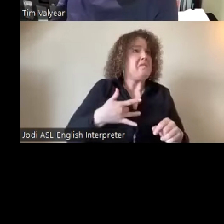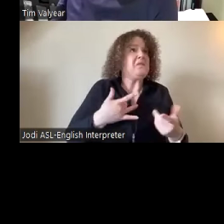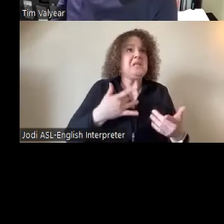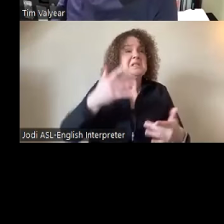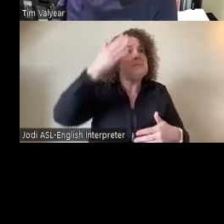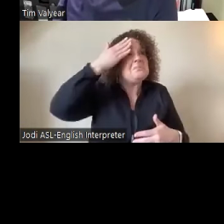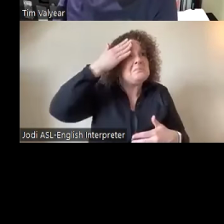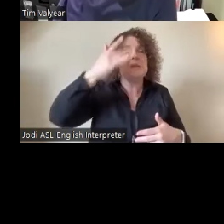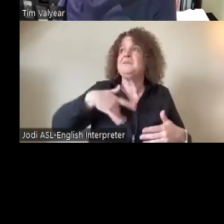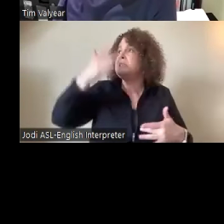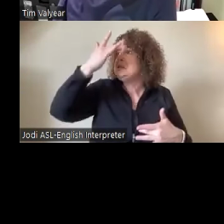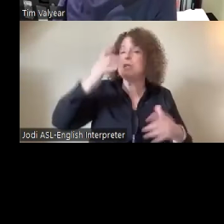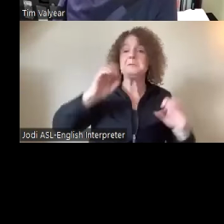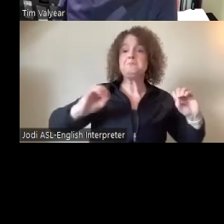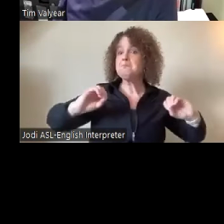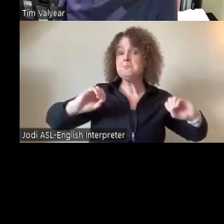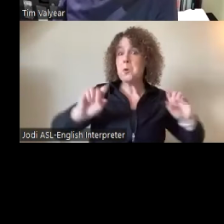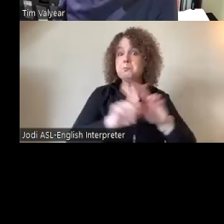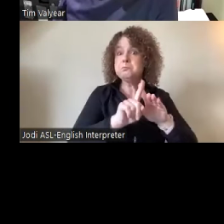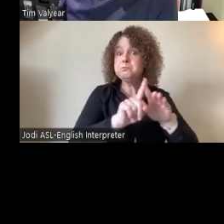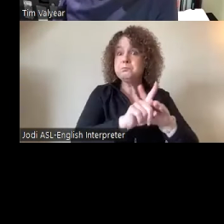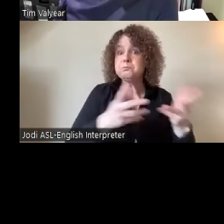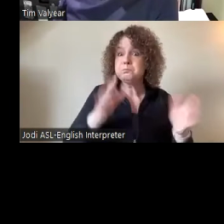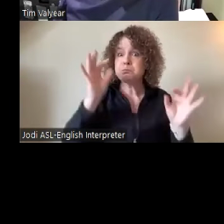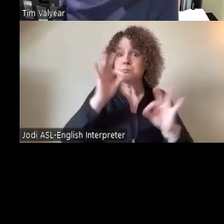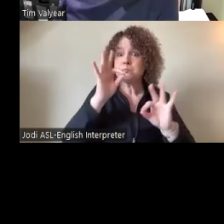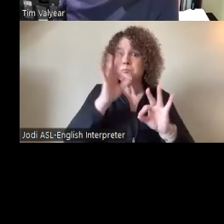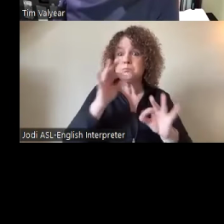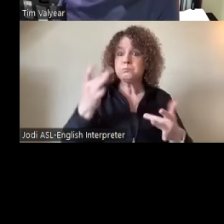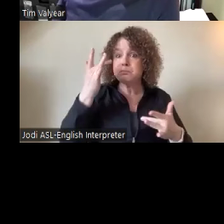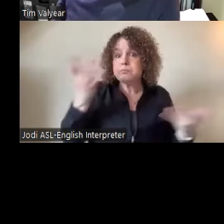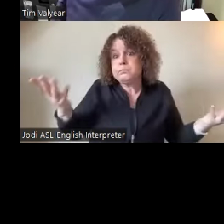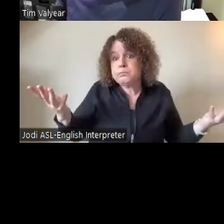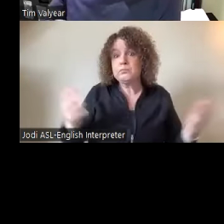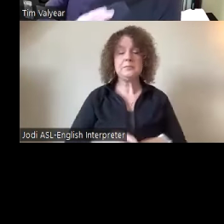. So symptomatic would be I have a fever. Asymptomatic is I may have COVID, but I don't present with a fever.